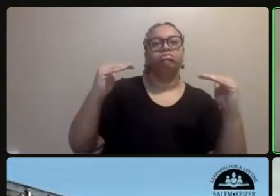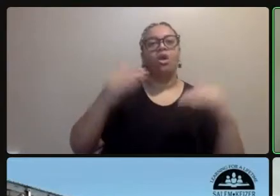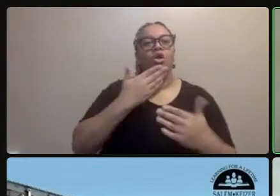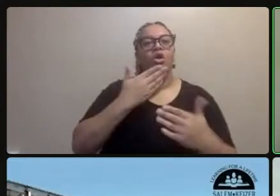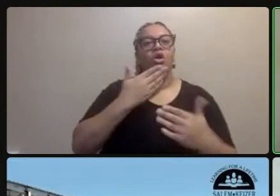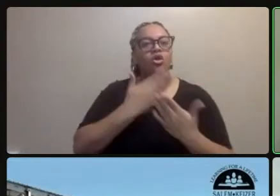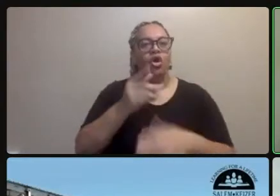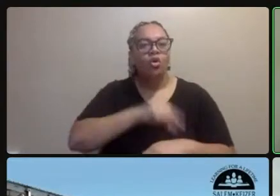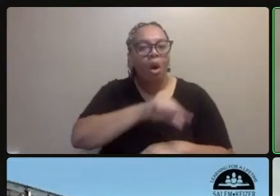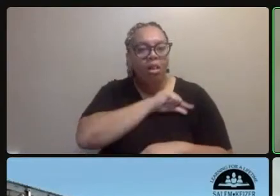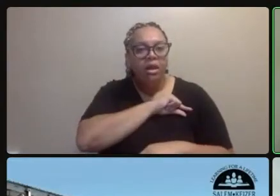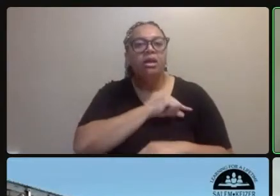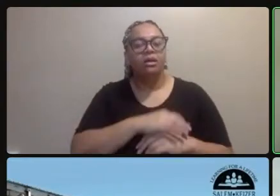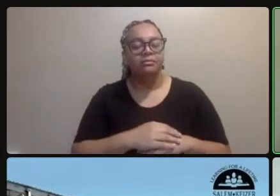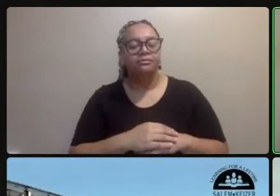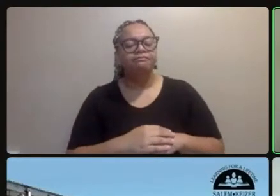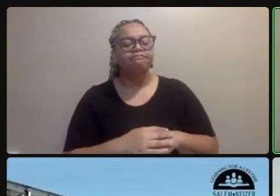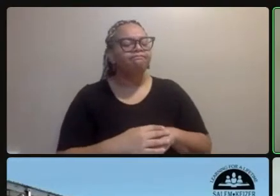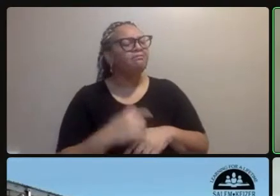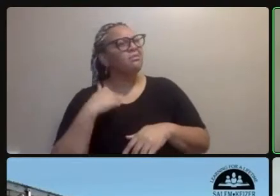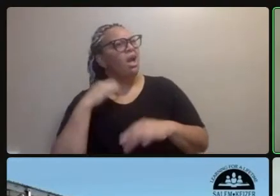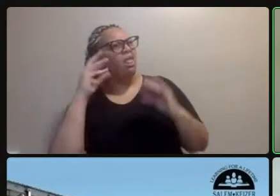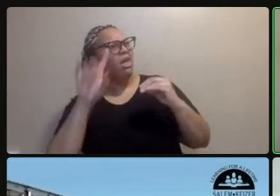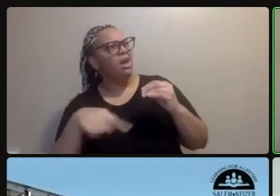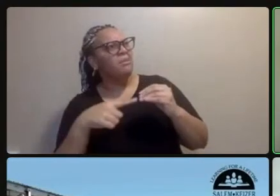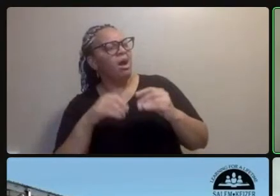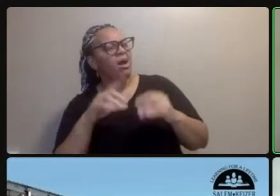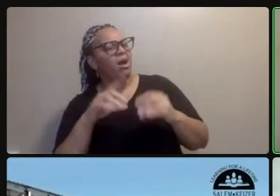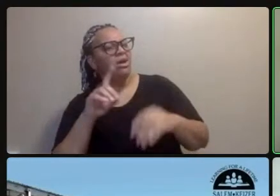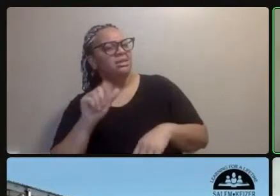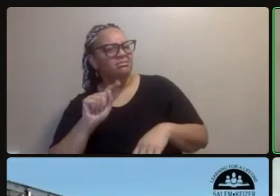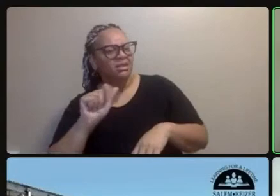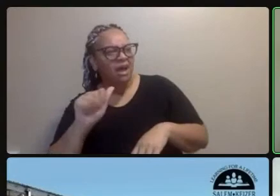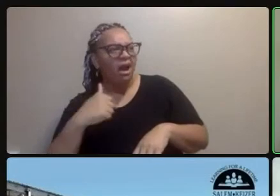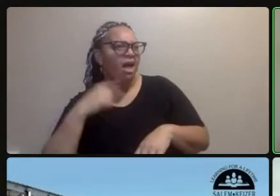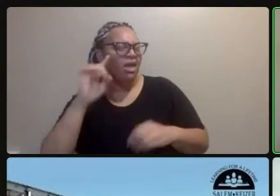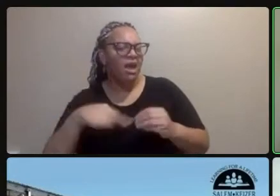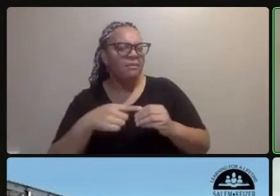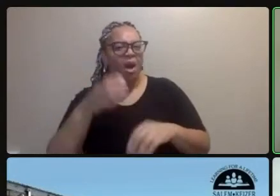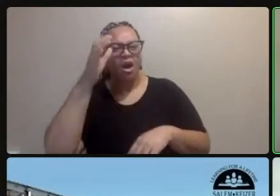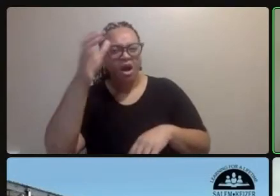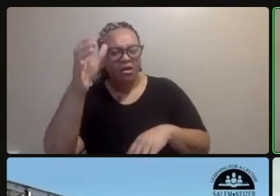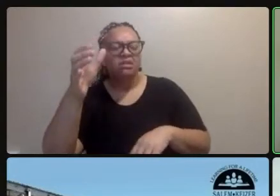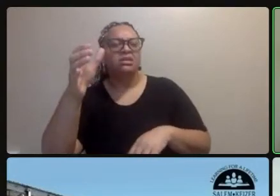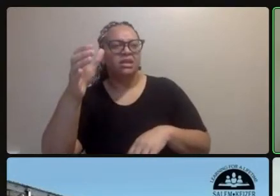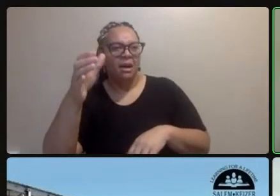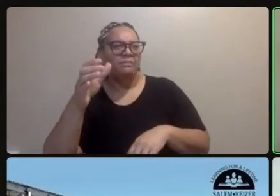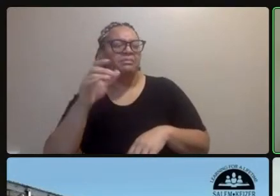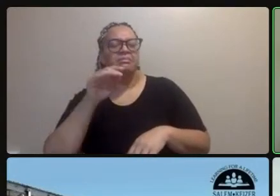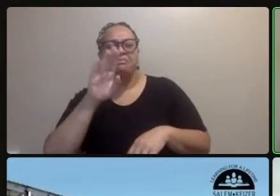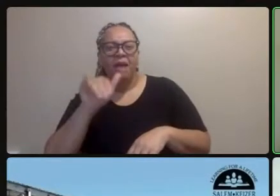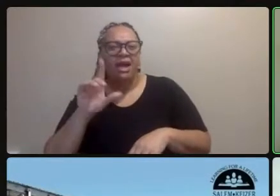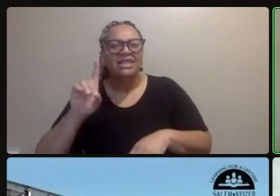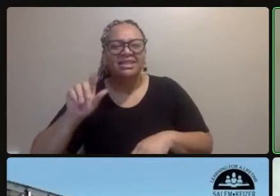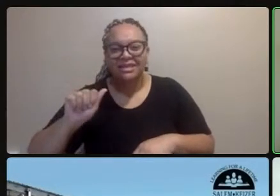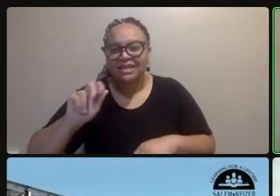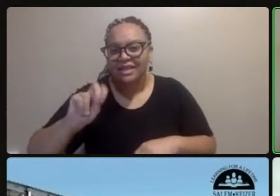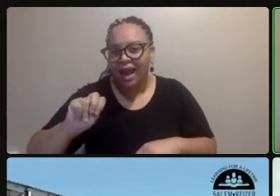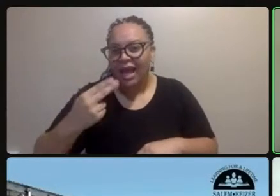QUALITY EDUCATION?